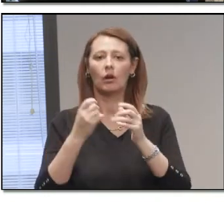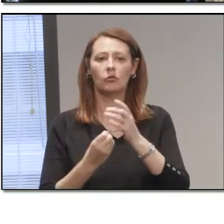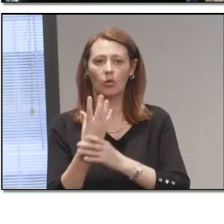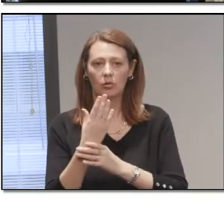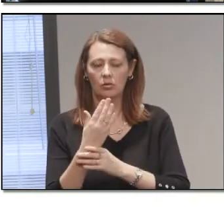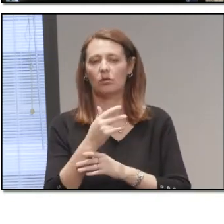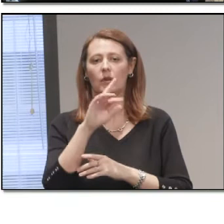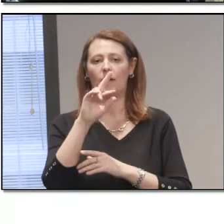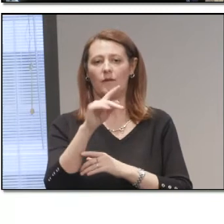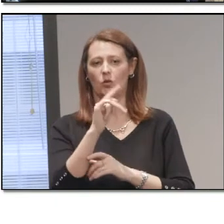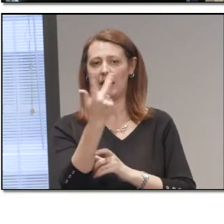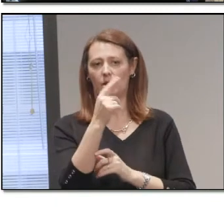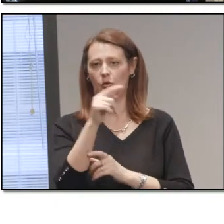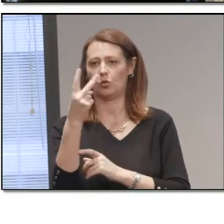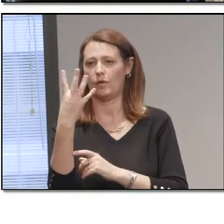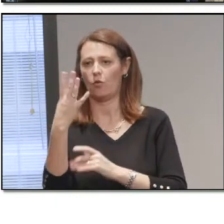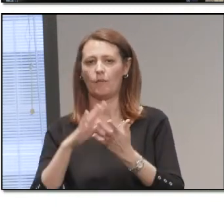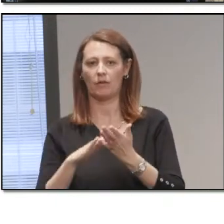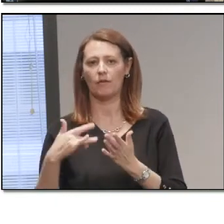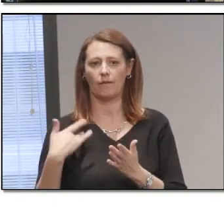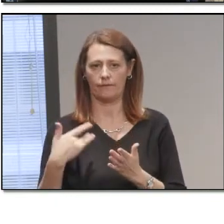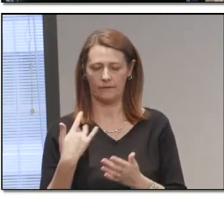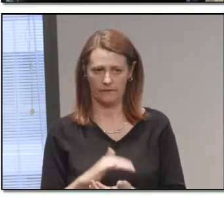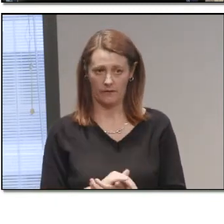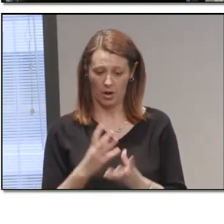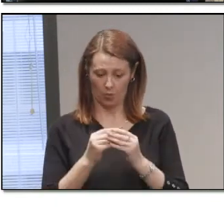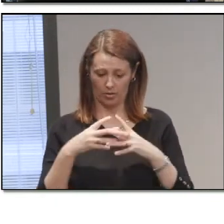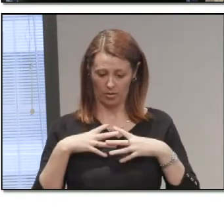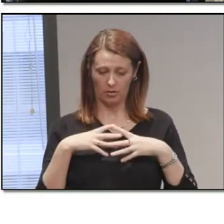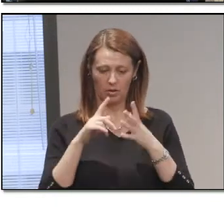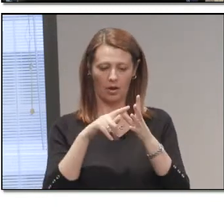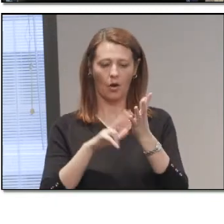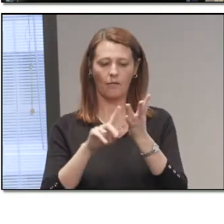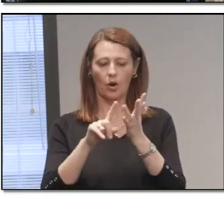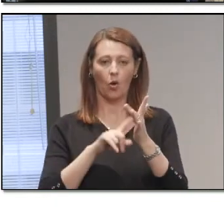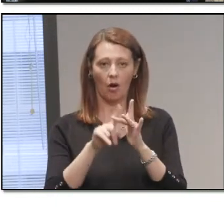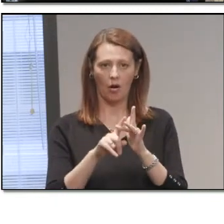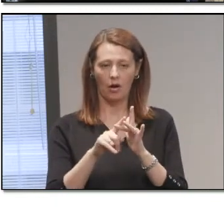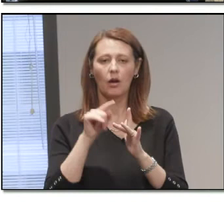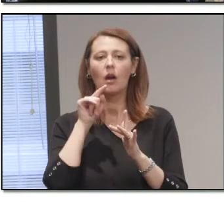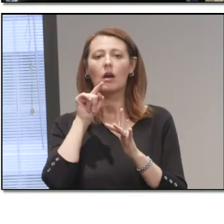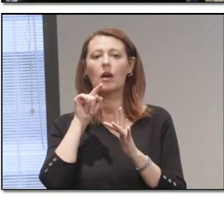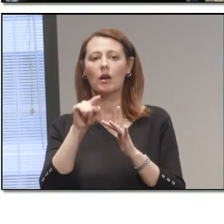24 months of life, and along with those airway, those alveoli, the microvasculature in the lung